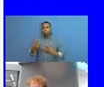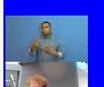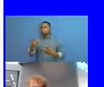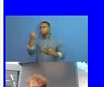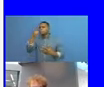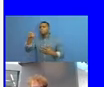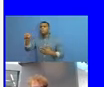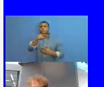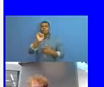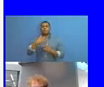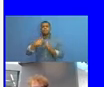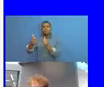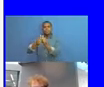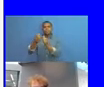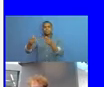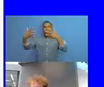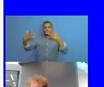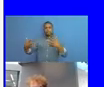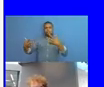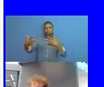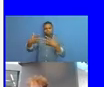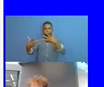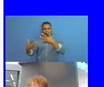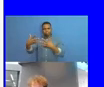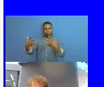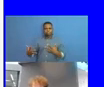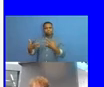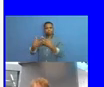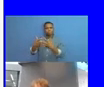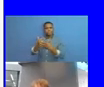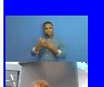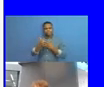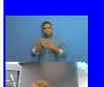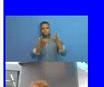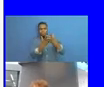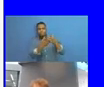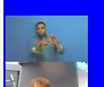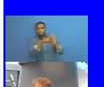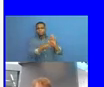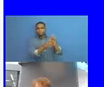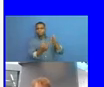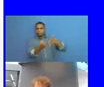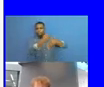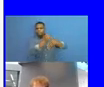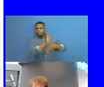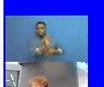it's also good that you assign a number of roles. Everybody can contribute to the discussion of course, but it's good to have a moderator